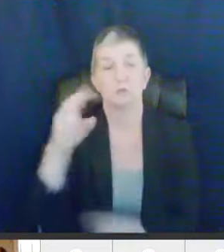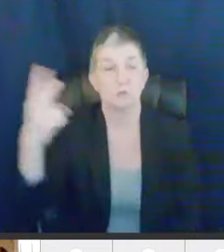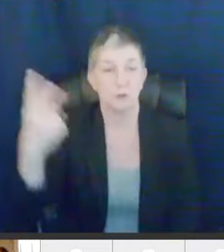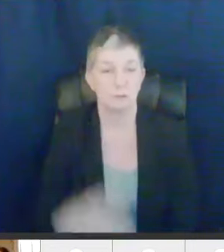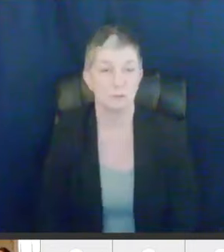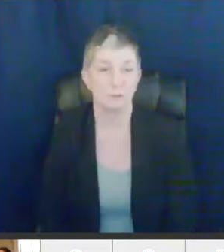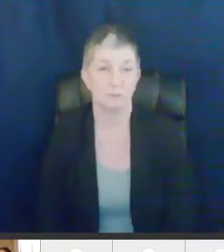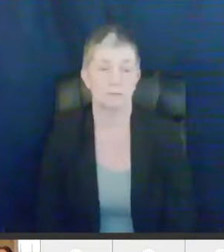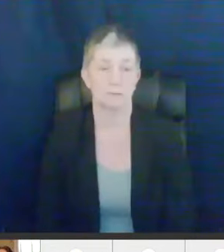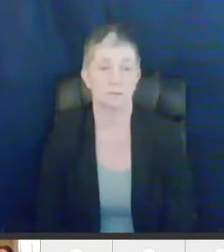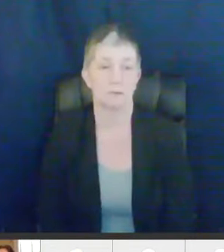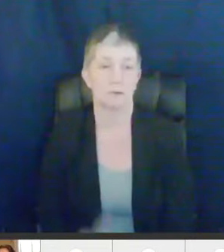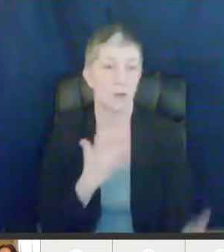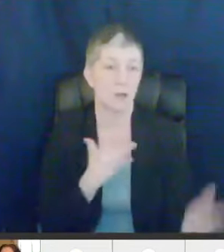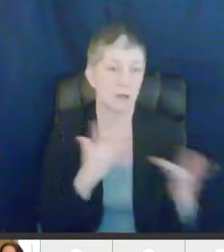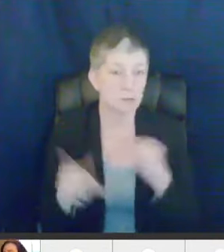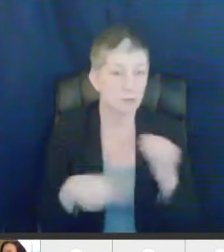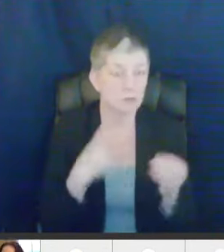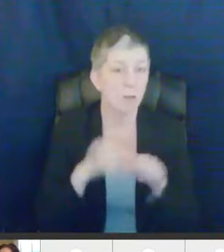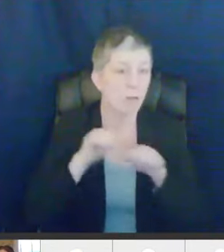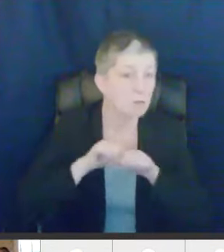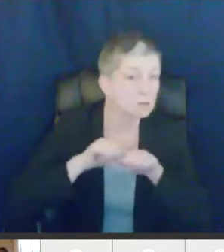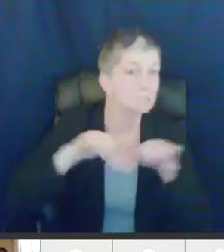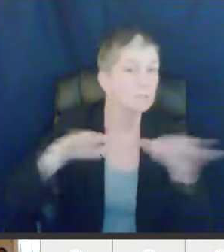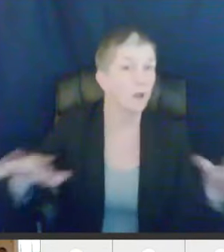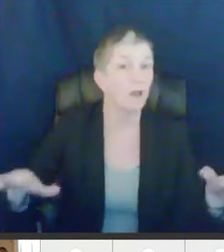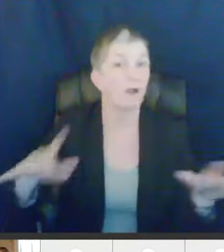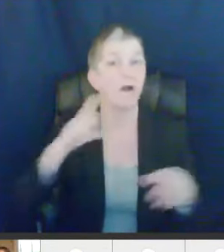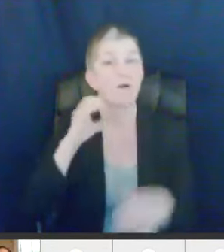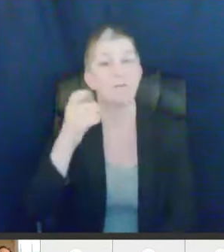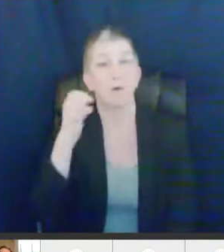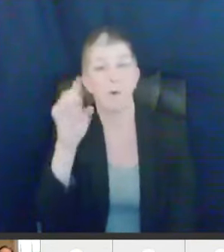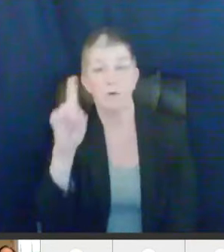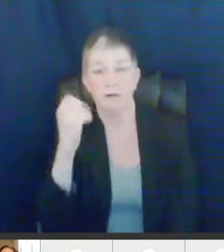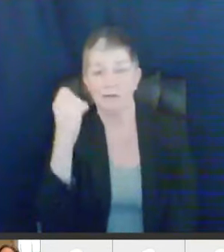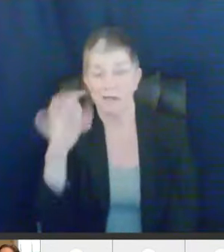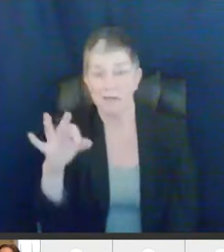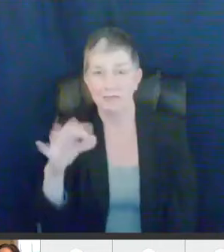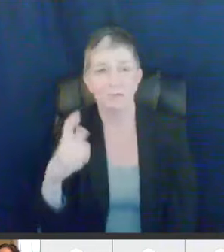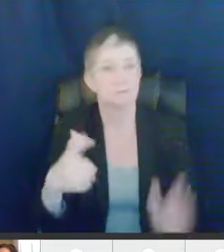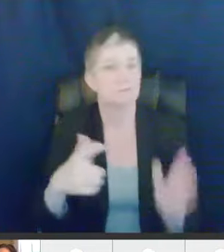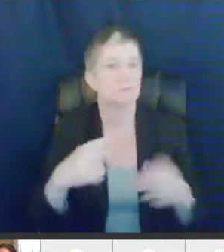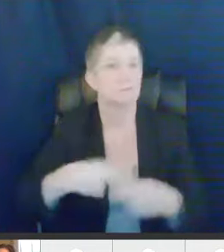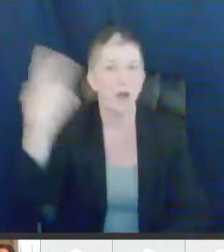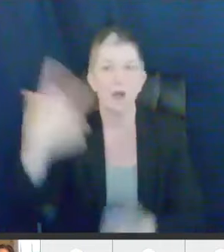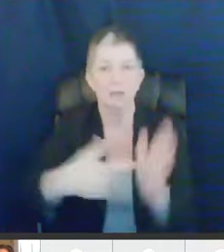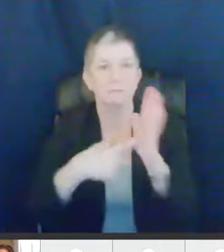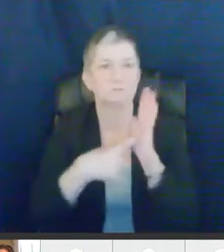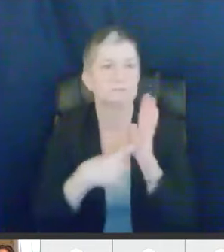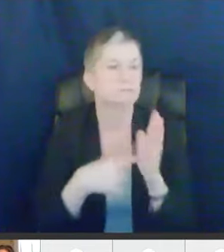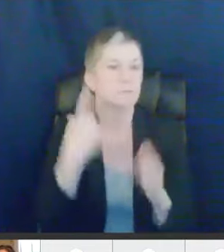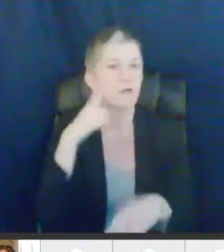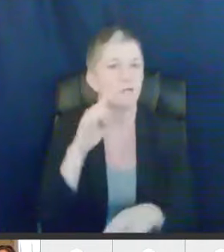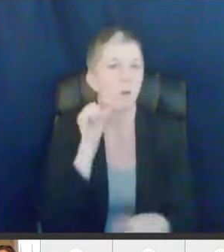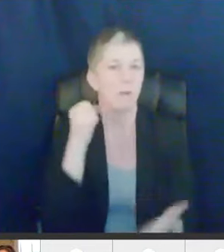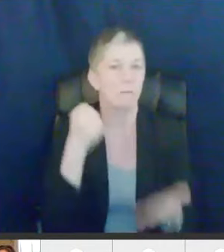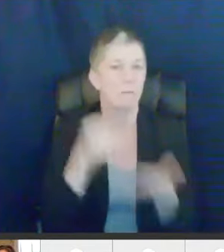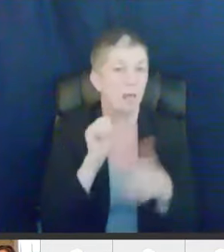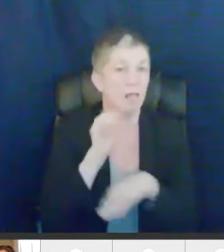confer the spread of covid19 have created a demand for mail and voting and mail delivery times have been slower than normal